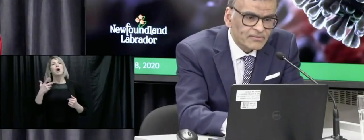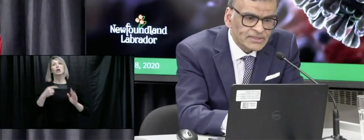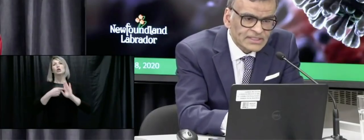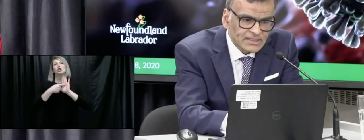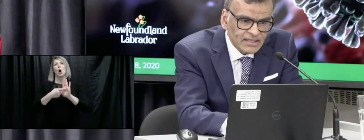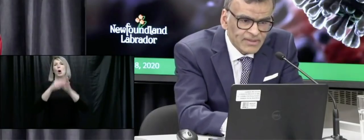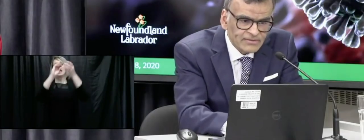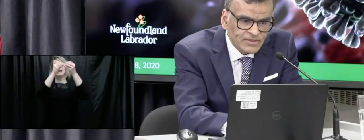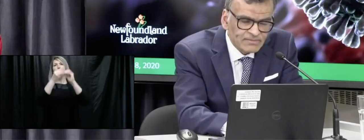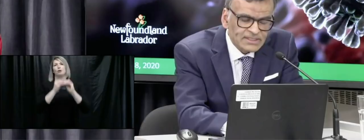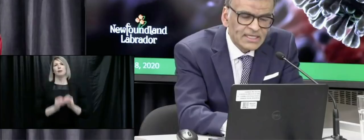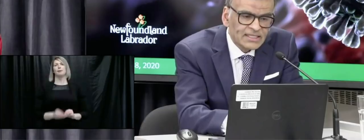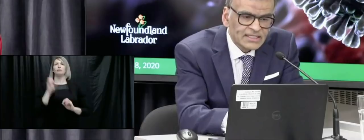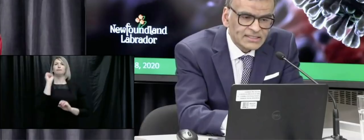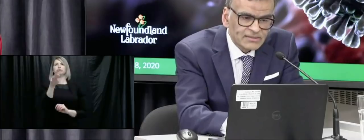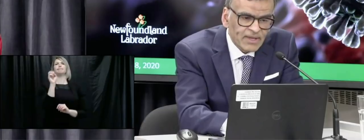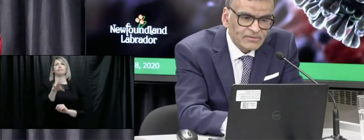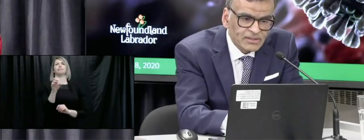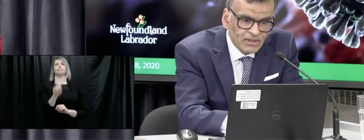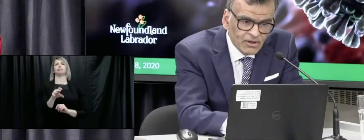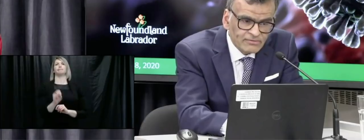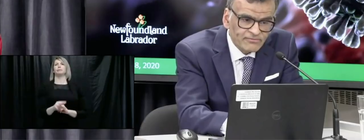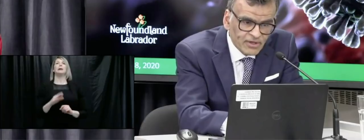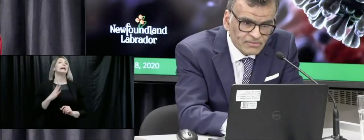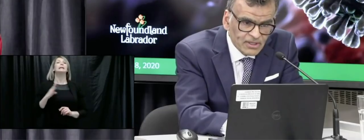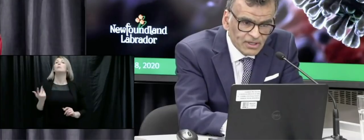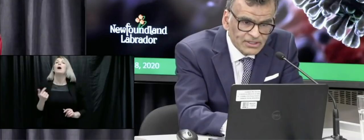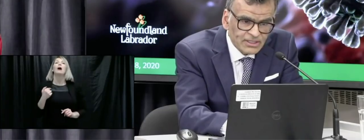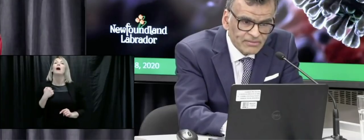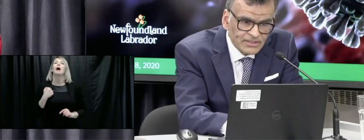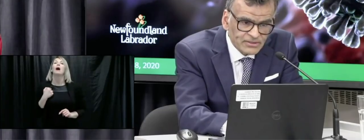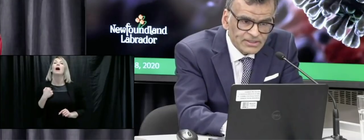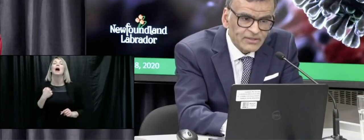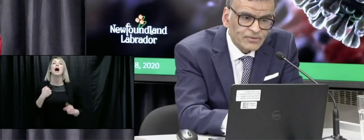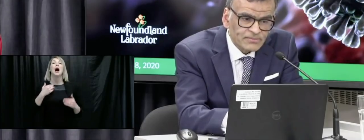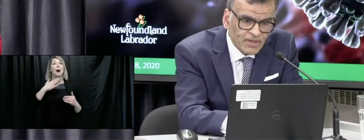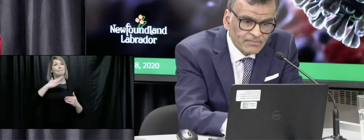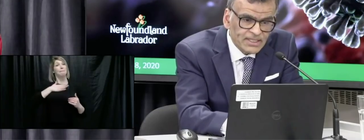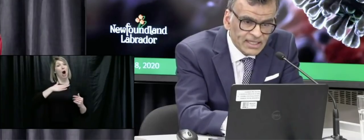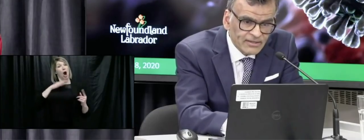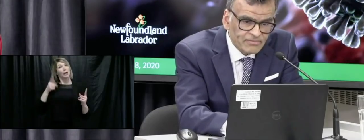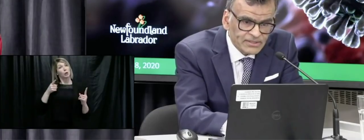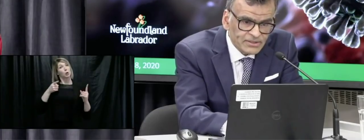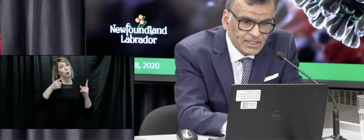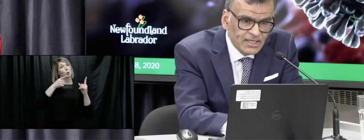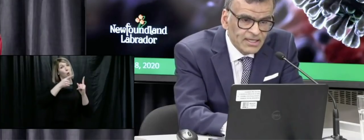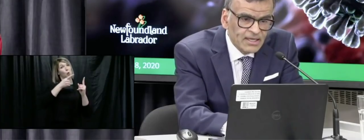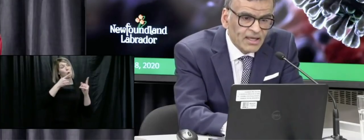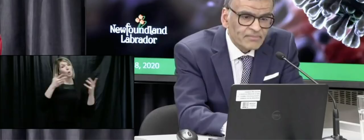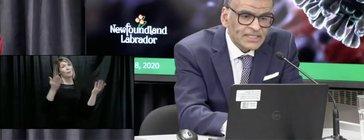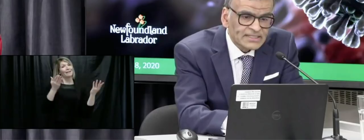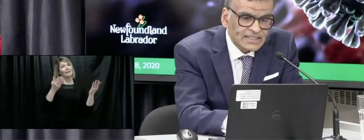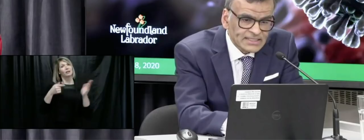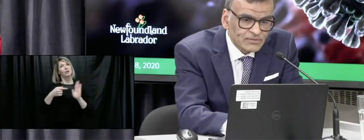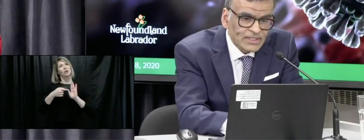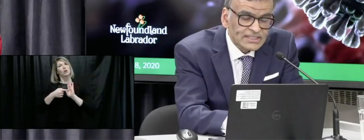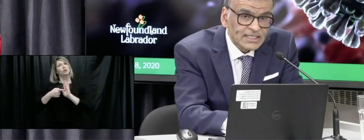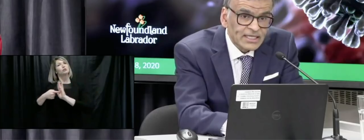ANY SLIDES IN TERMS OF NUMBERS BECAUSE IT'S NOT REALLY ABOUT NUMBERS, IT'S NOT ABOUT TREATMENTS. THIS IS ABOUT NON